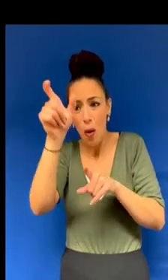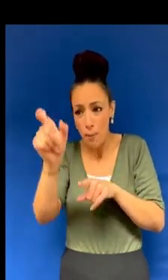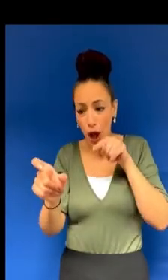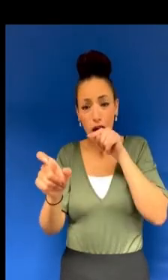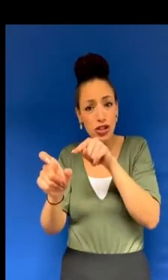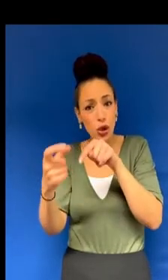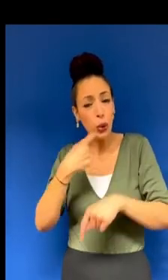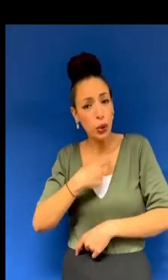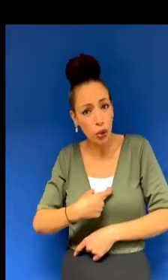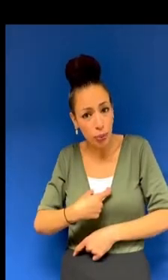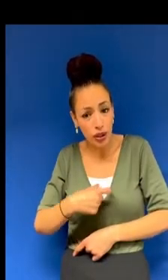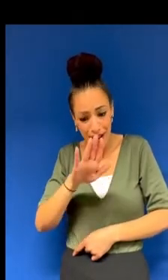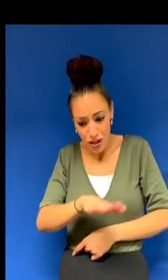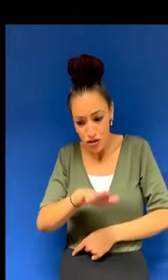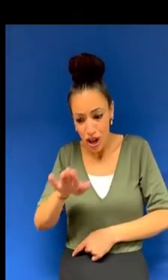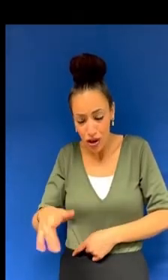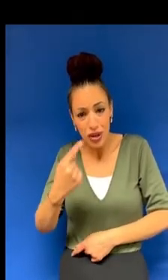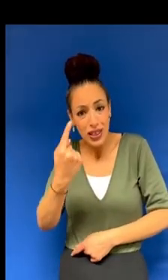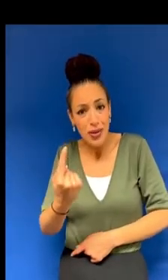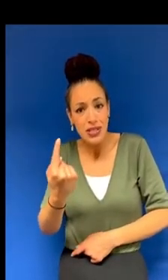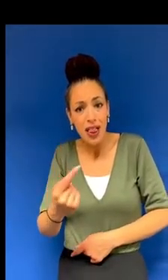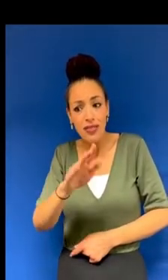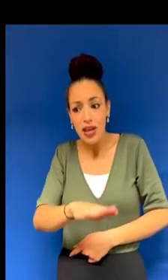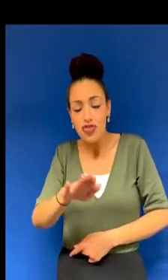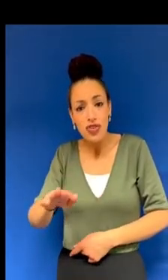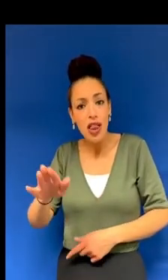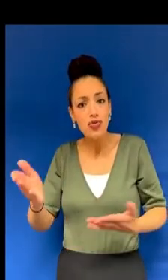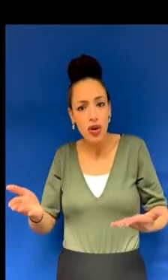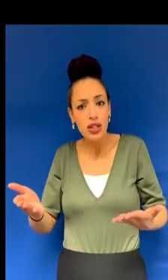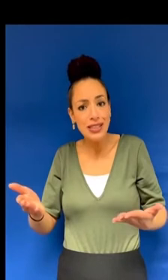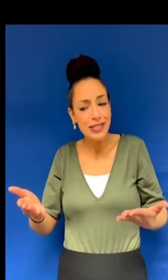at least those kind of, very basics were in place, you know like there was a kind of acknowledgement